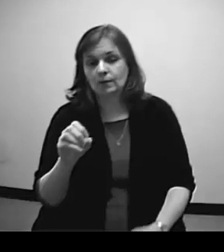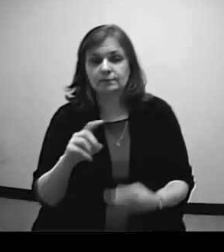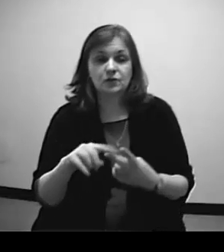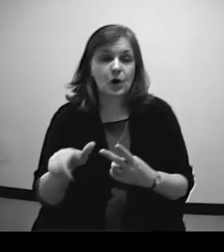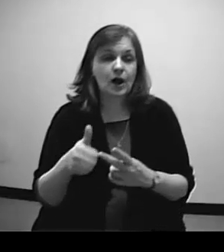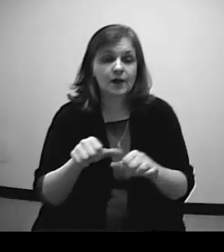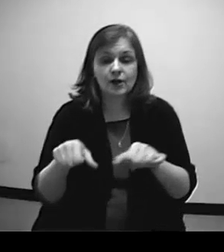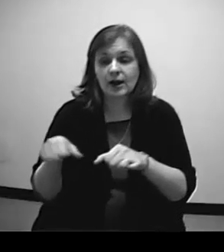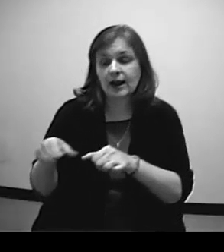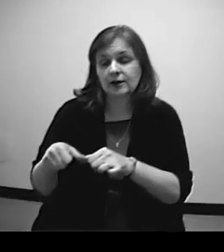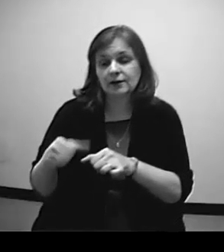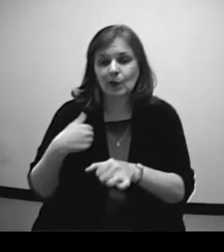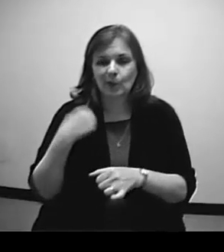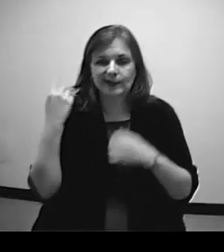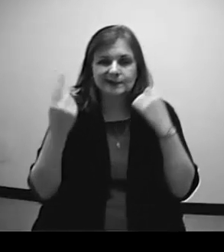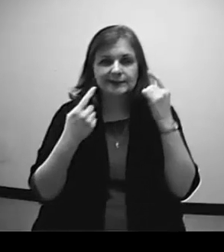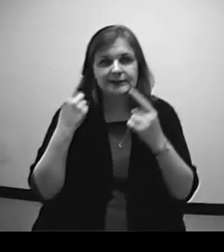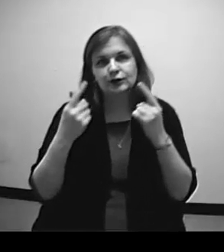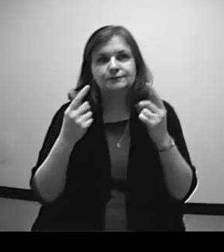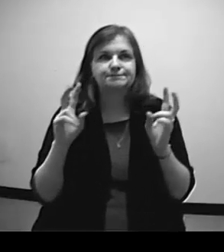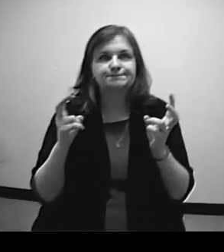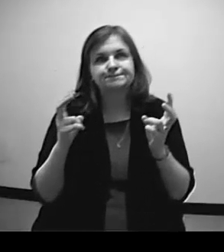or other areas that we will consider